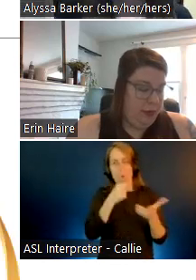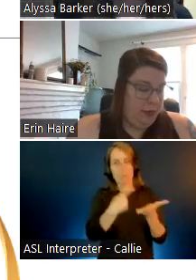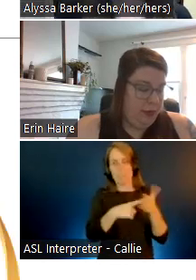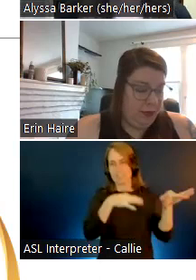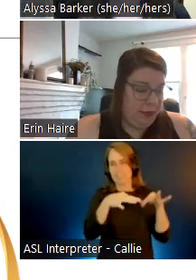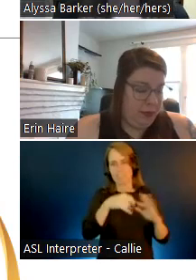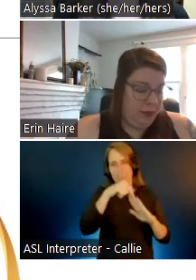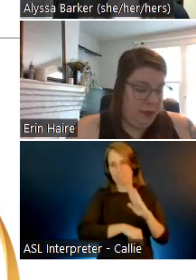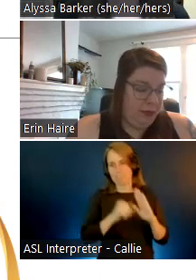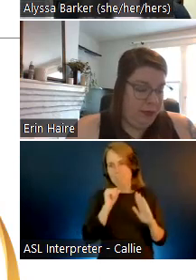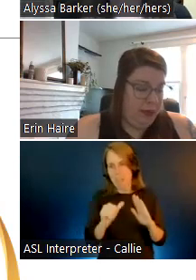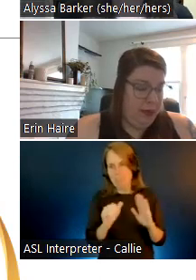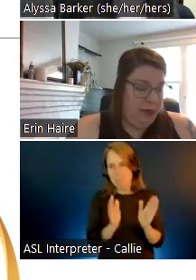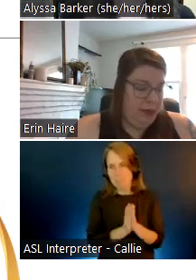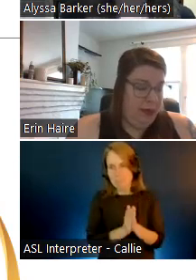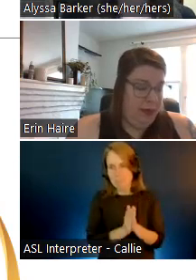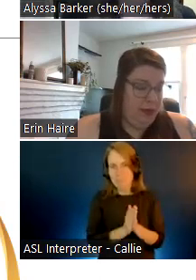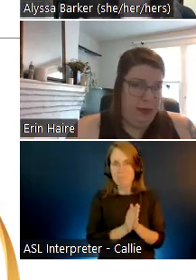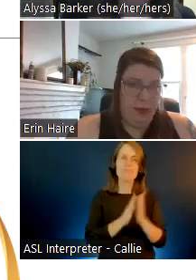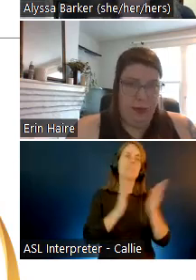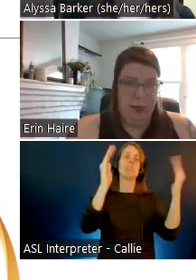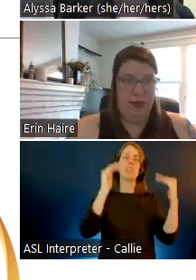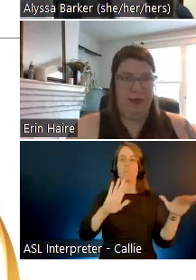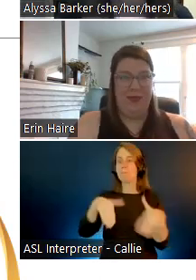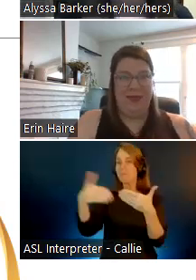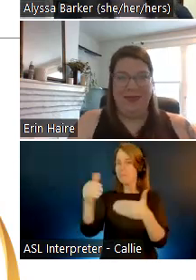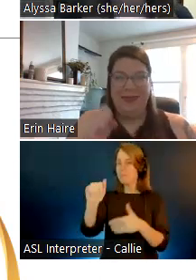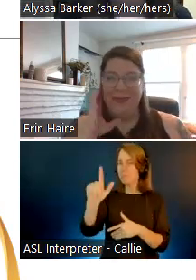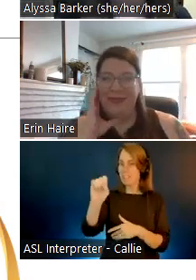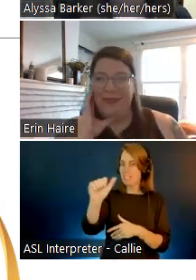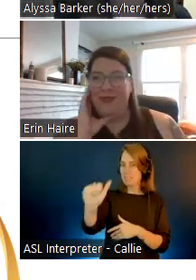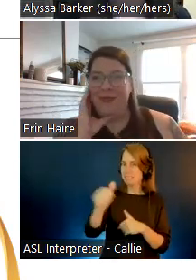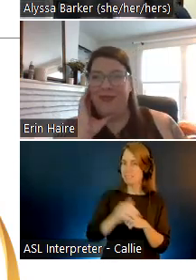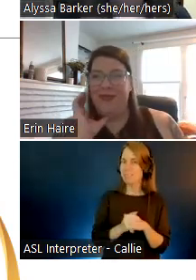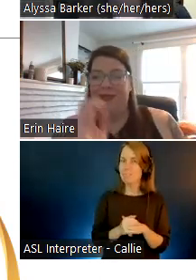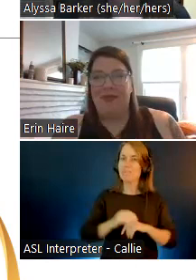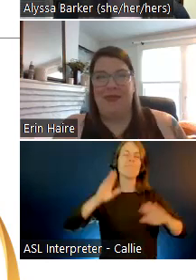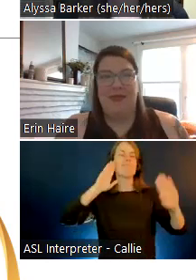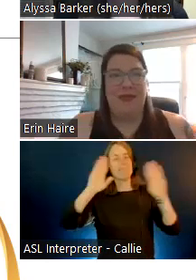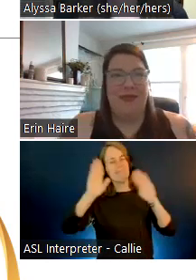so turn it over to Alyssa Alyssa: hey um my name's Alyssa Barker i am a housing investigator with